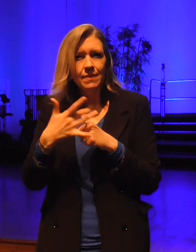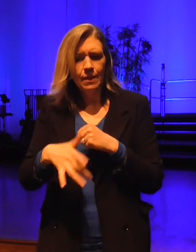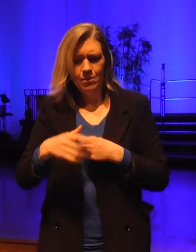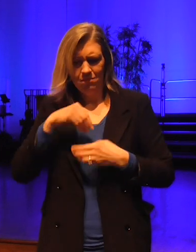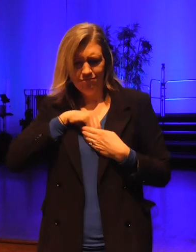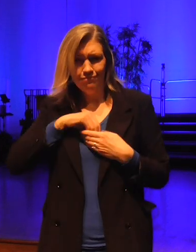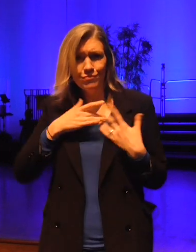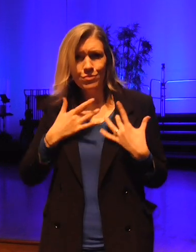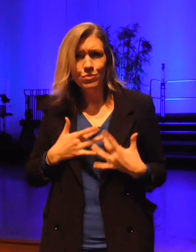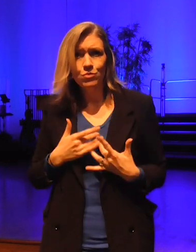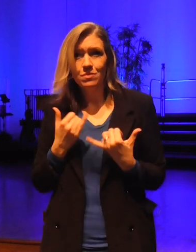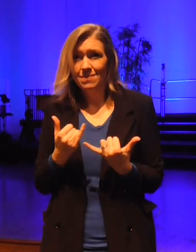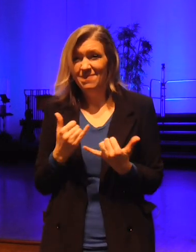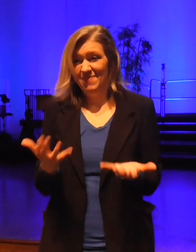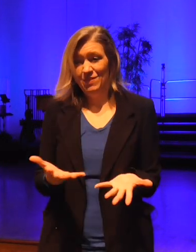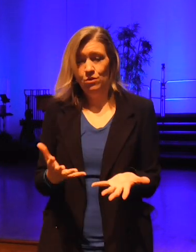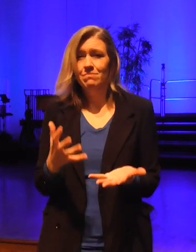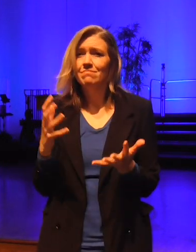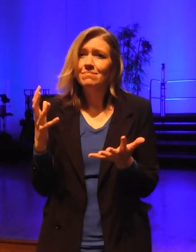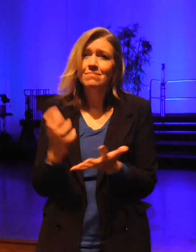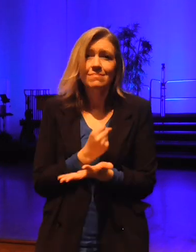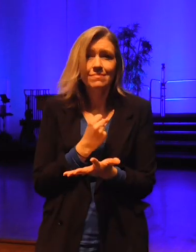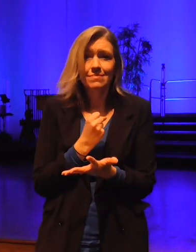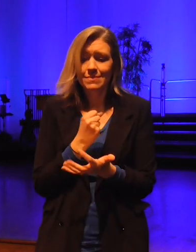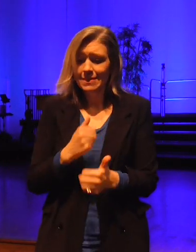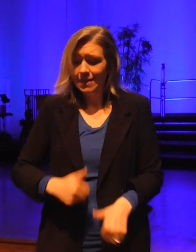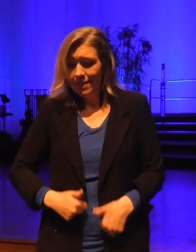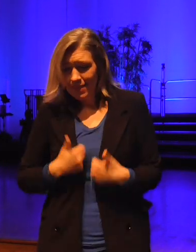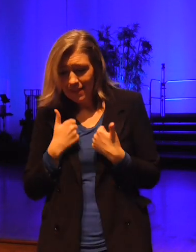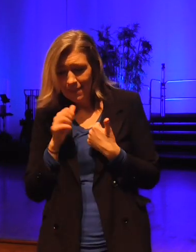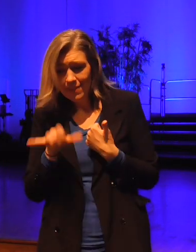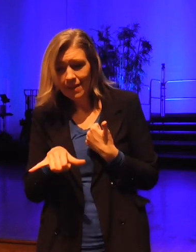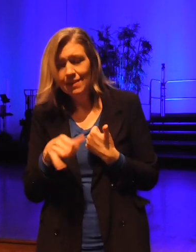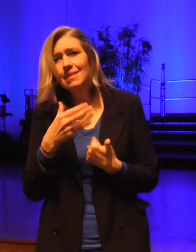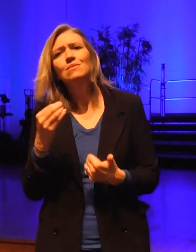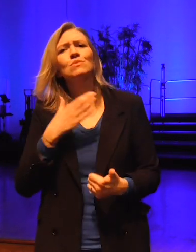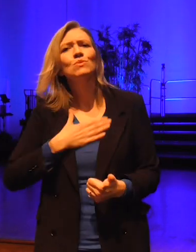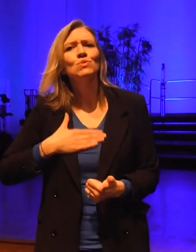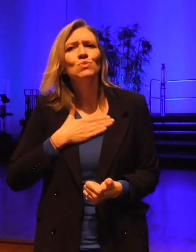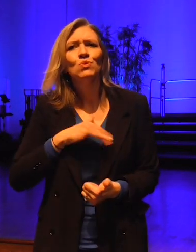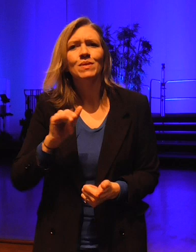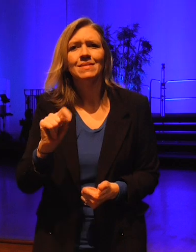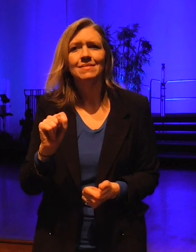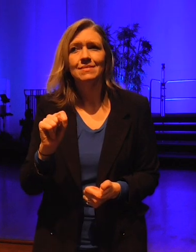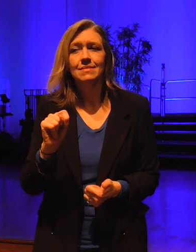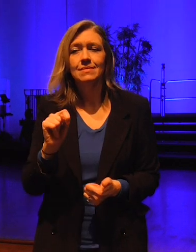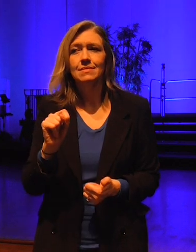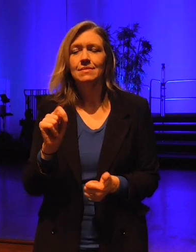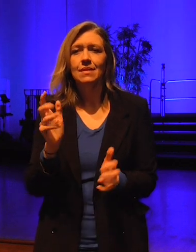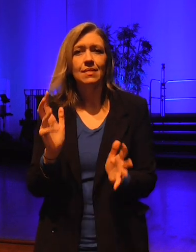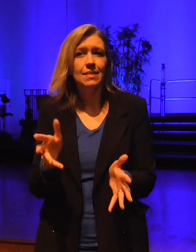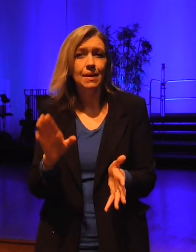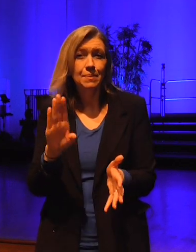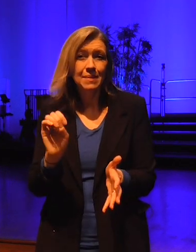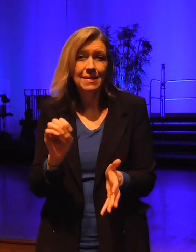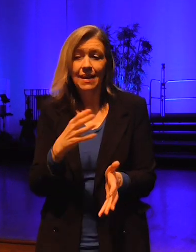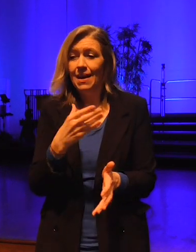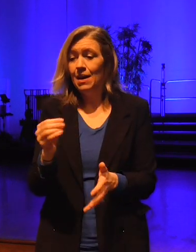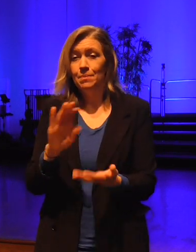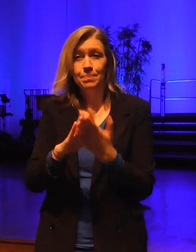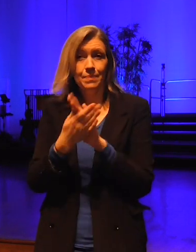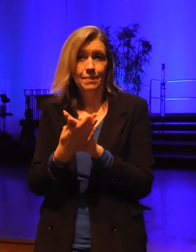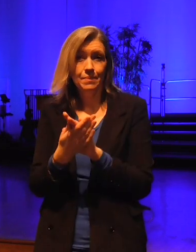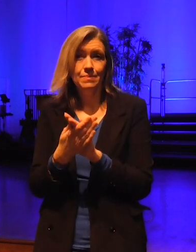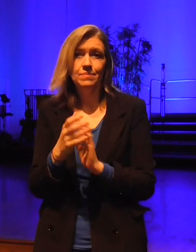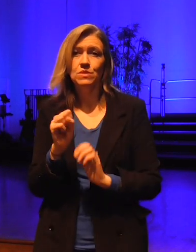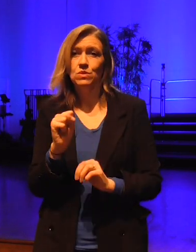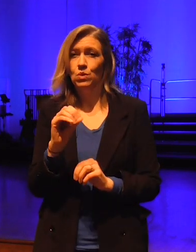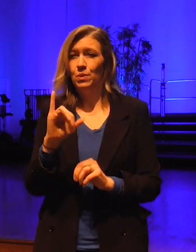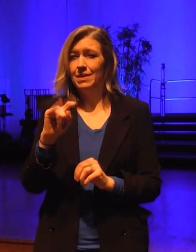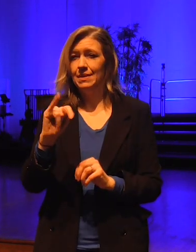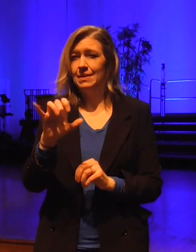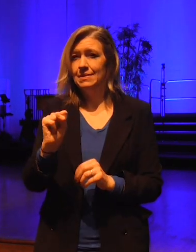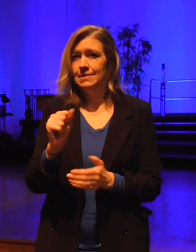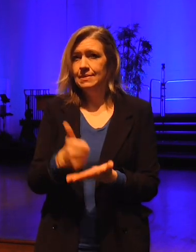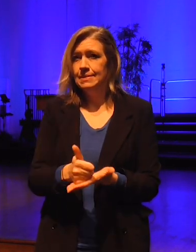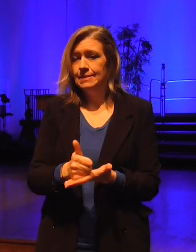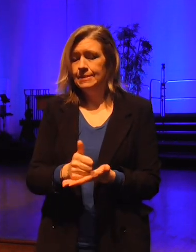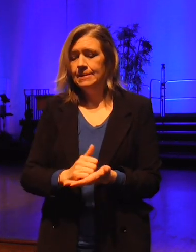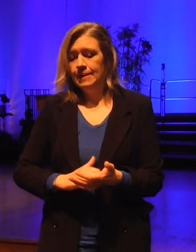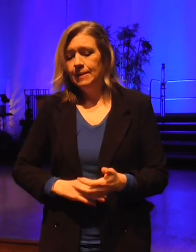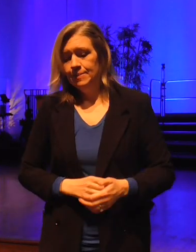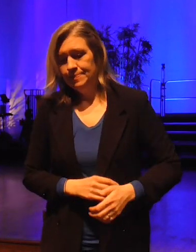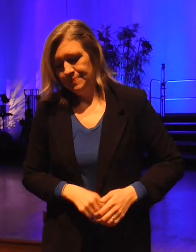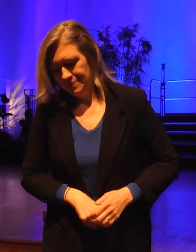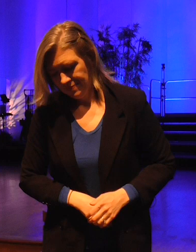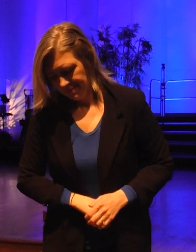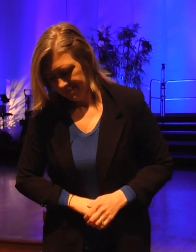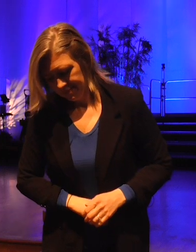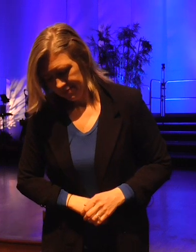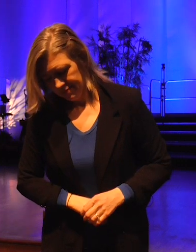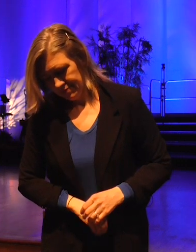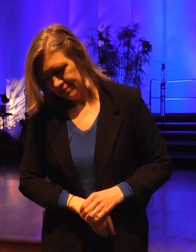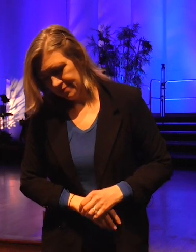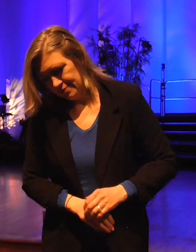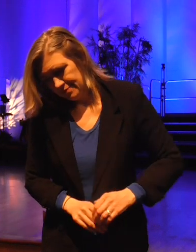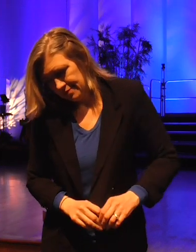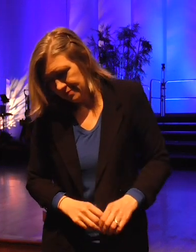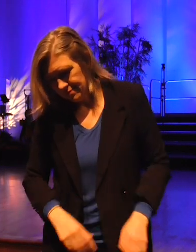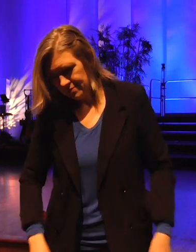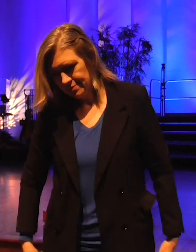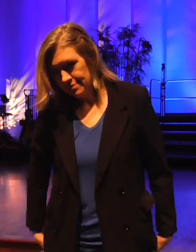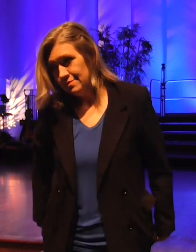we embrace it may we live it may we enjoy it let it be and let it become and so it is amen